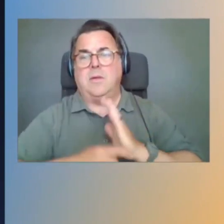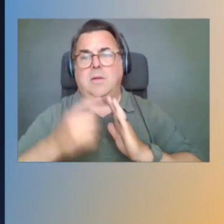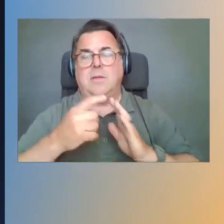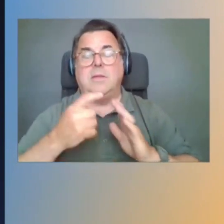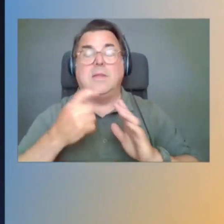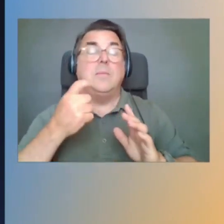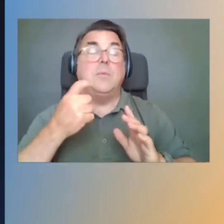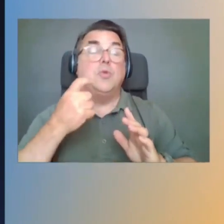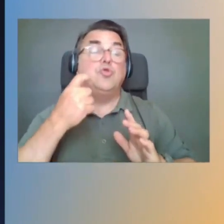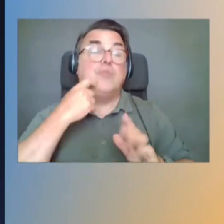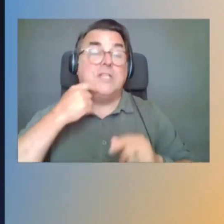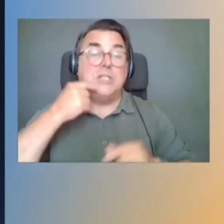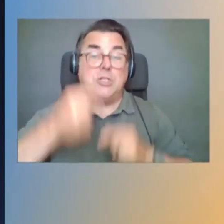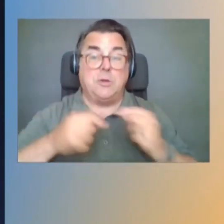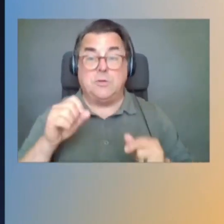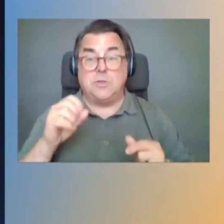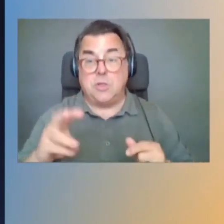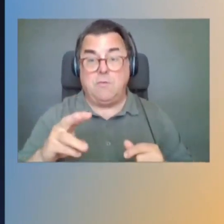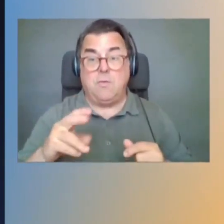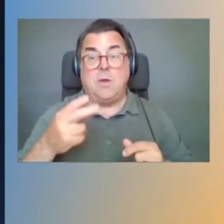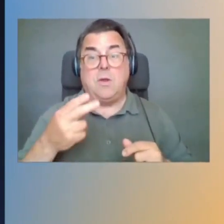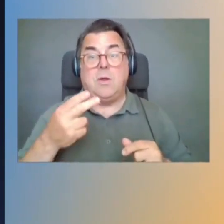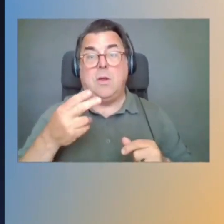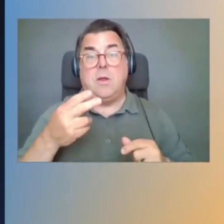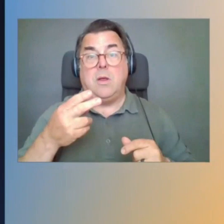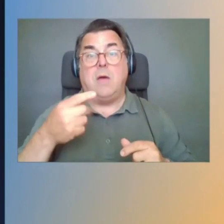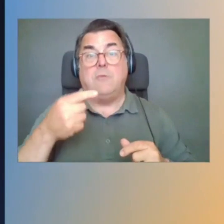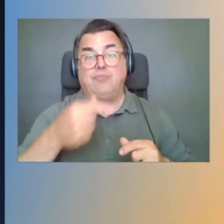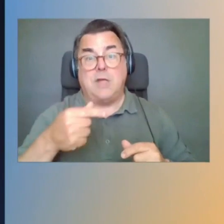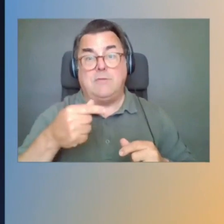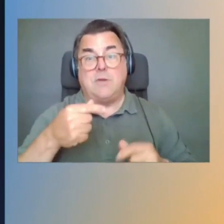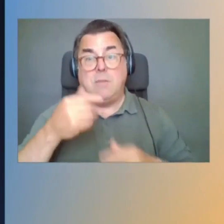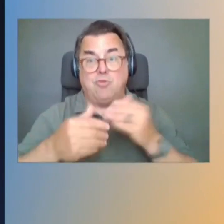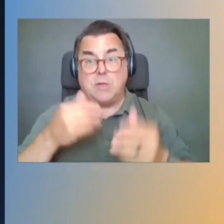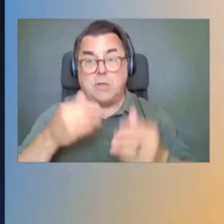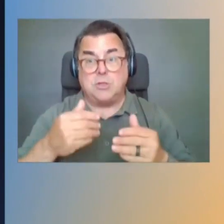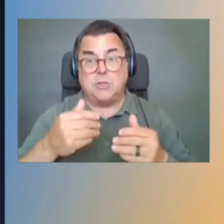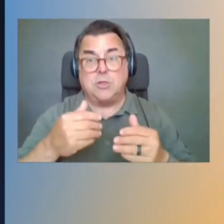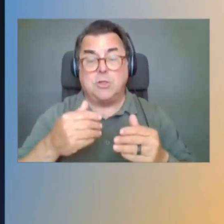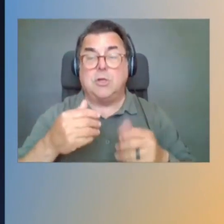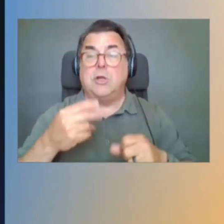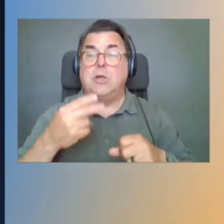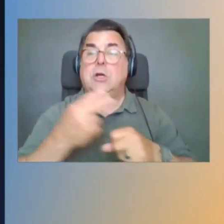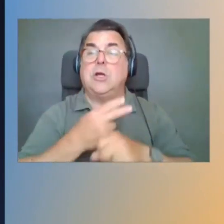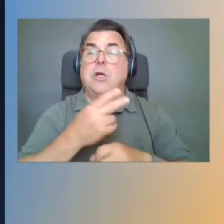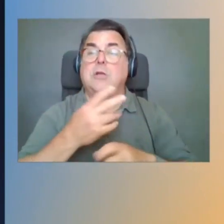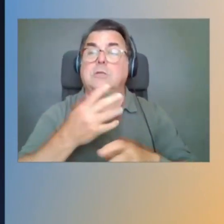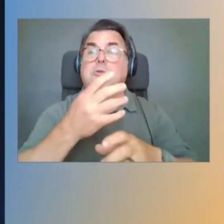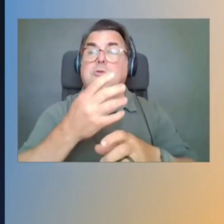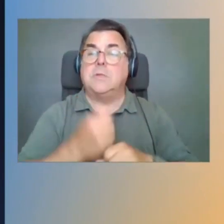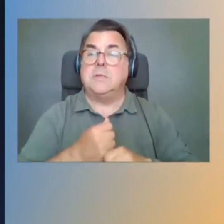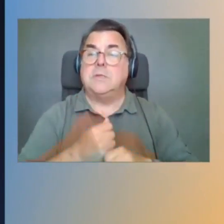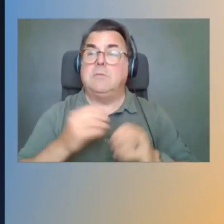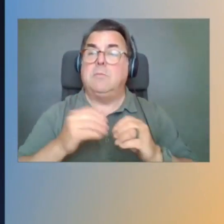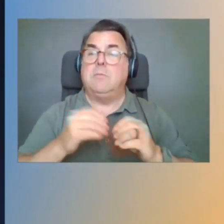and the latest generation of Graviton processor, customers will have a more secured posture.